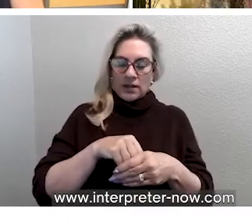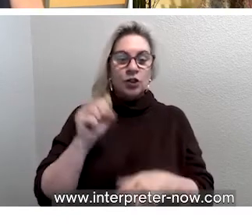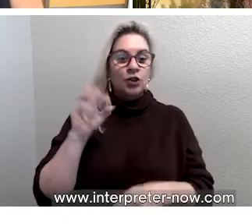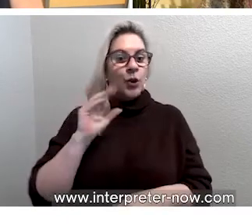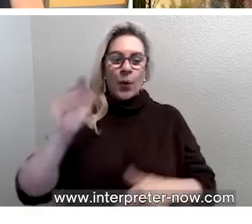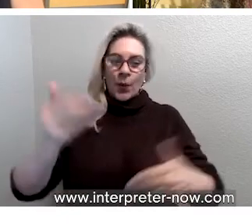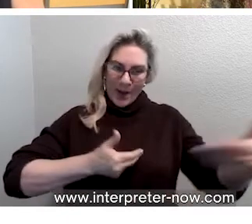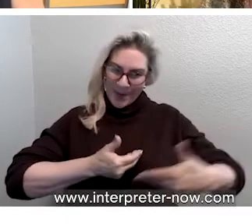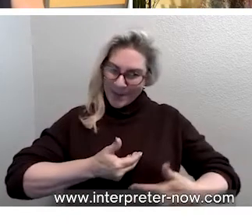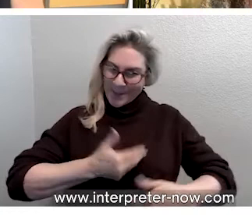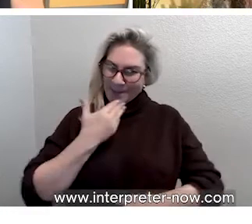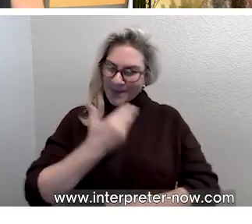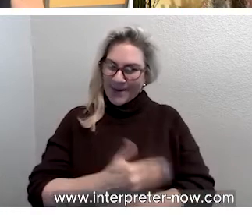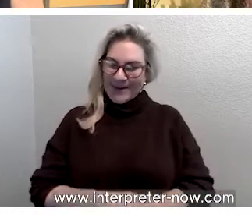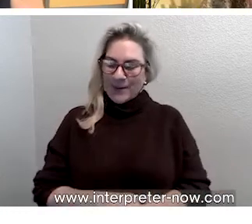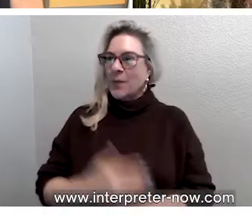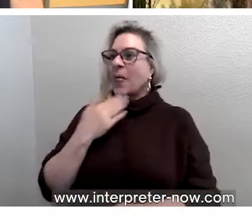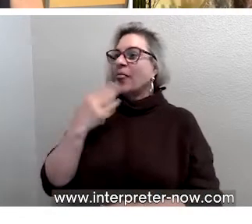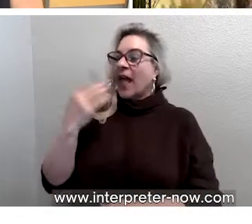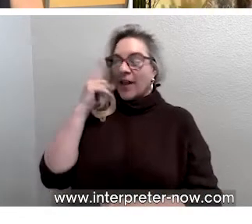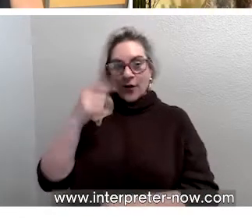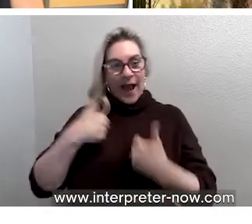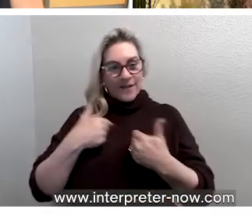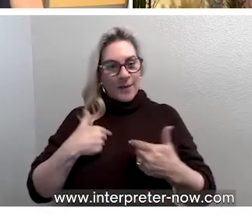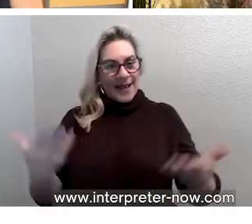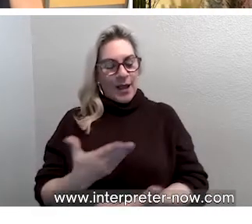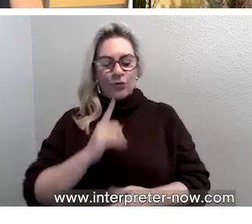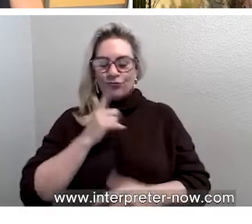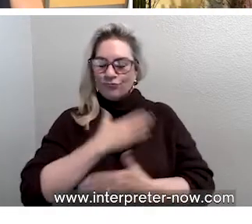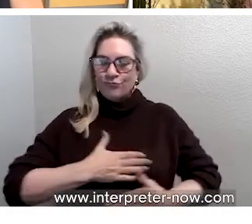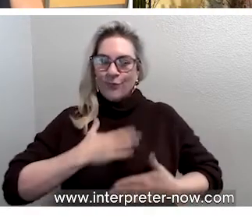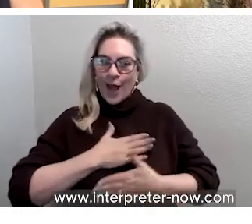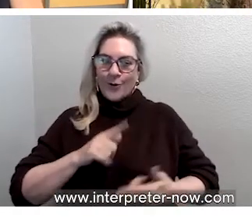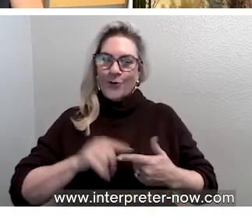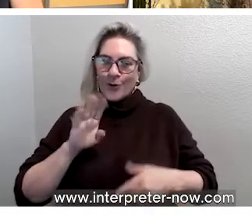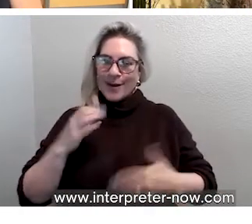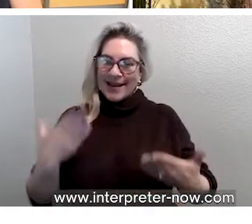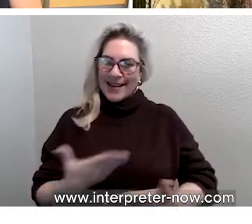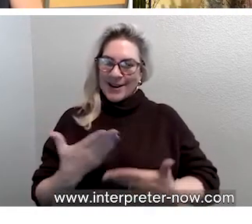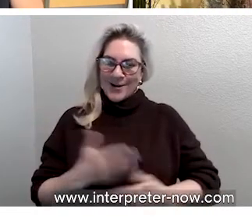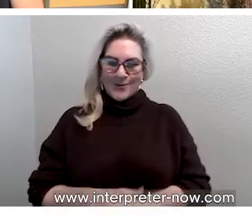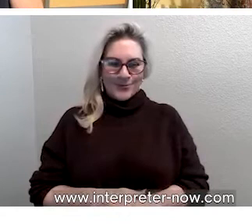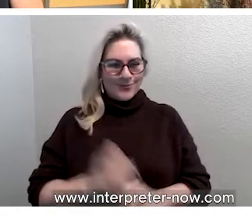Thank you so much for having me, Melinda. It is a pleasure to be here. Awesome.